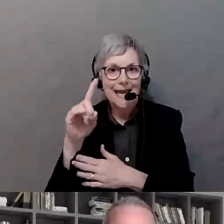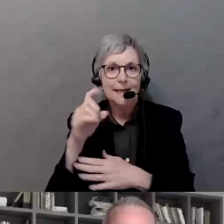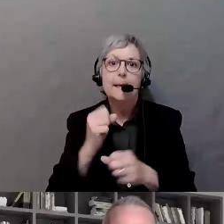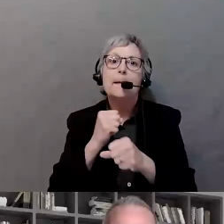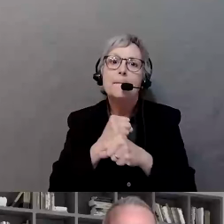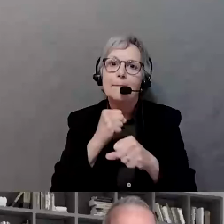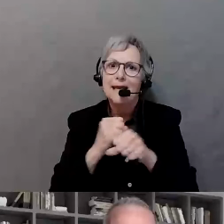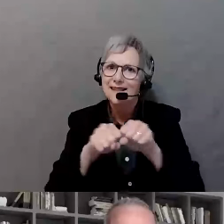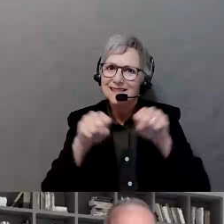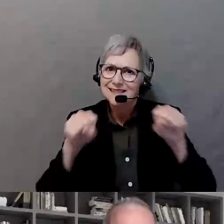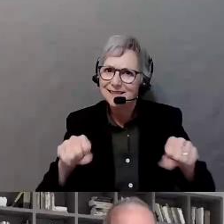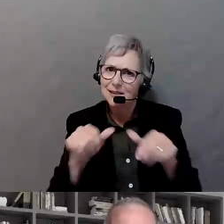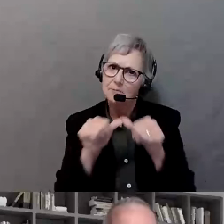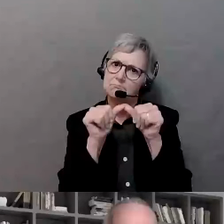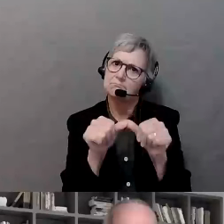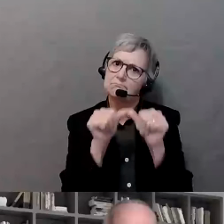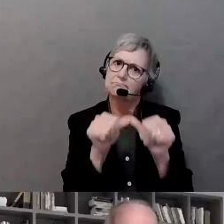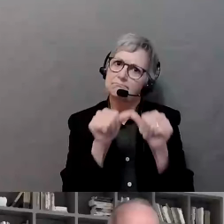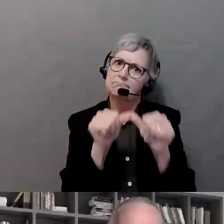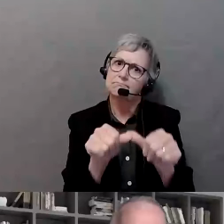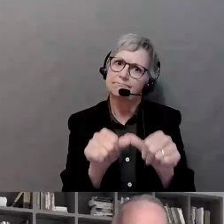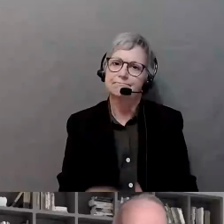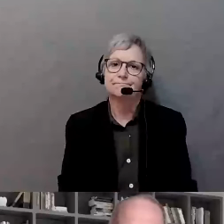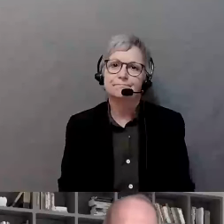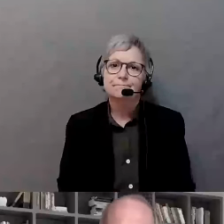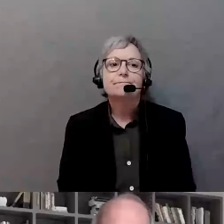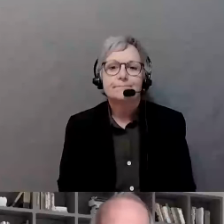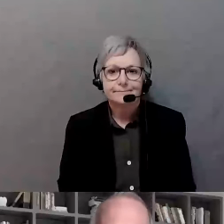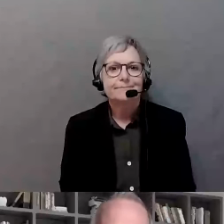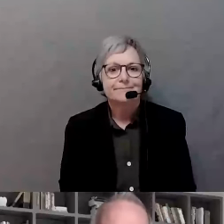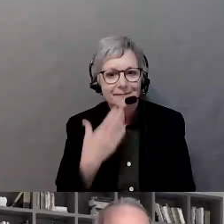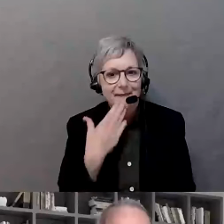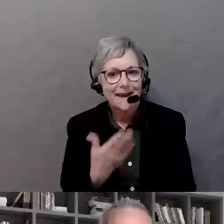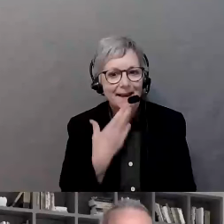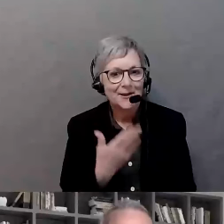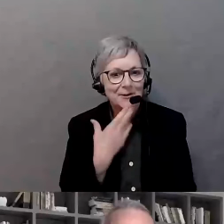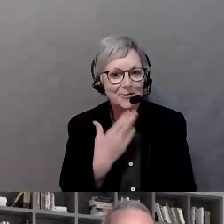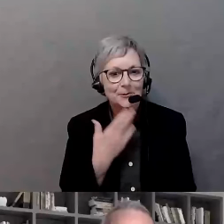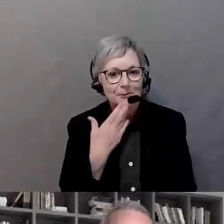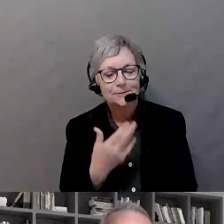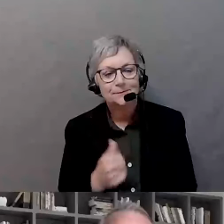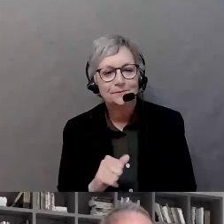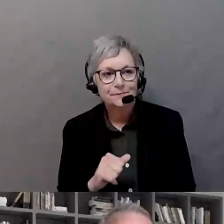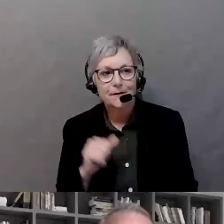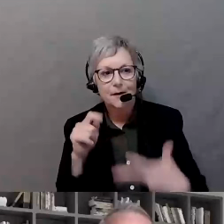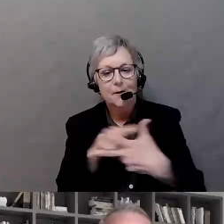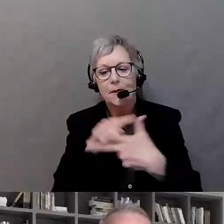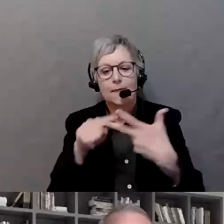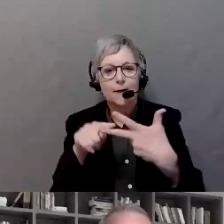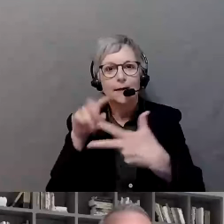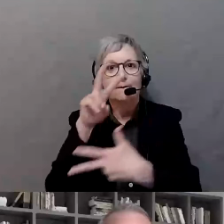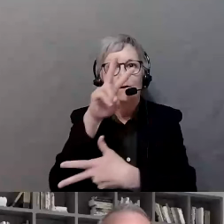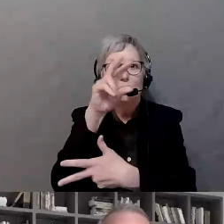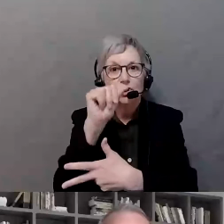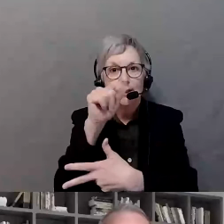: GREAT STUFF, TOM. LATHER RINSE AND REPEAT. THOSE TOOLS FROM THE VIRGINIA TOOL AND THE